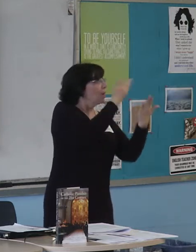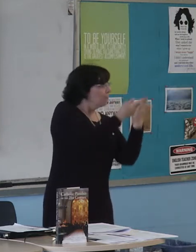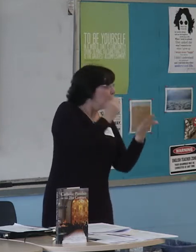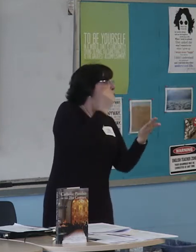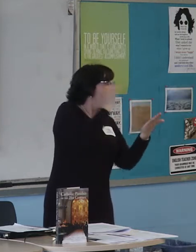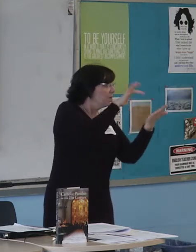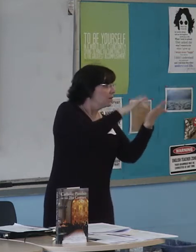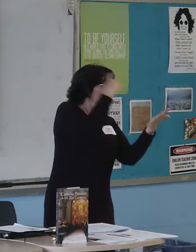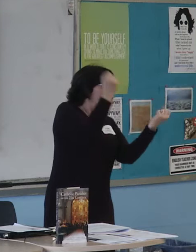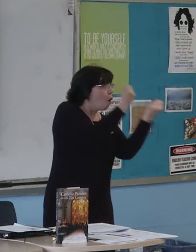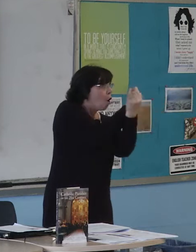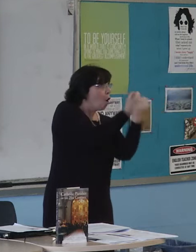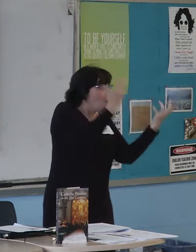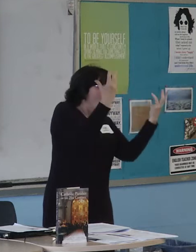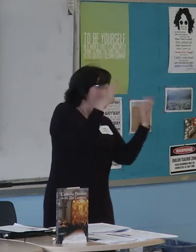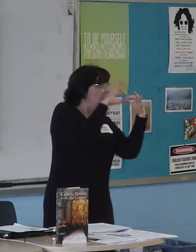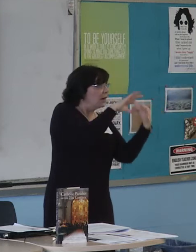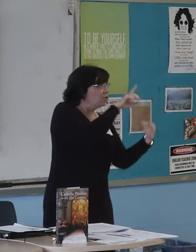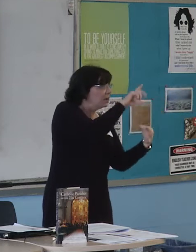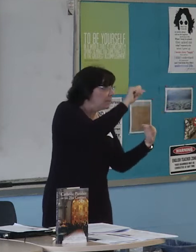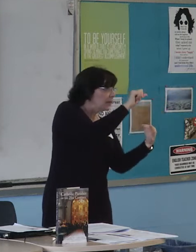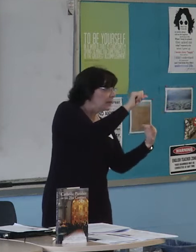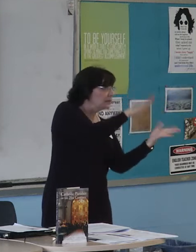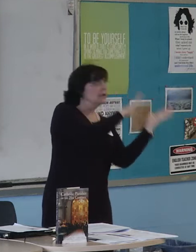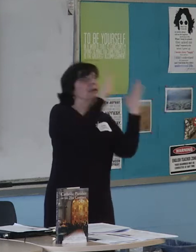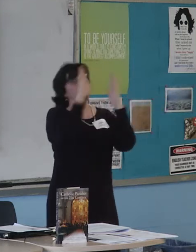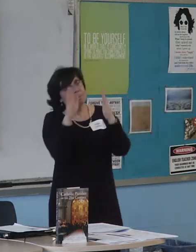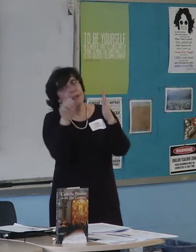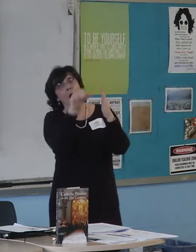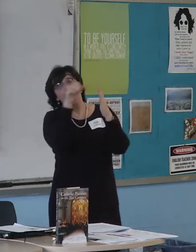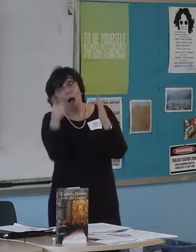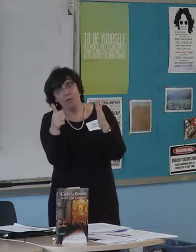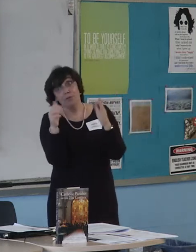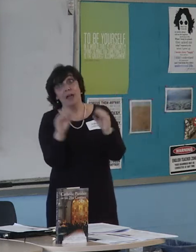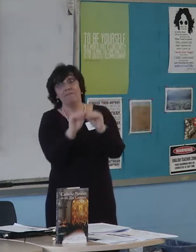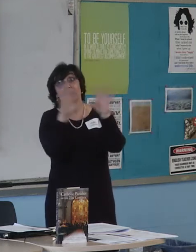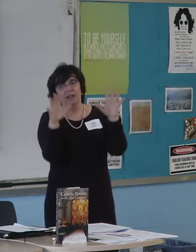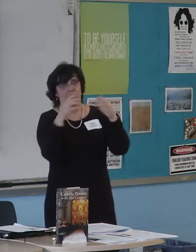everything related to disabilities, others have clear distinctions, so